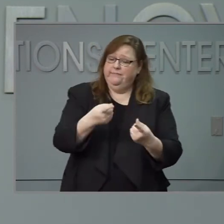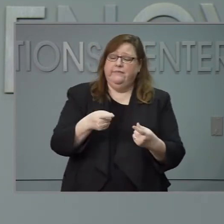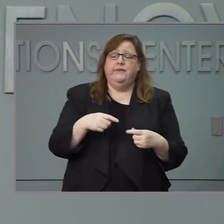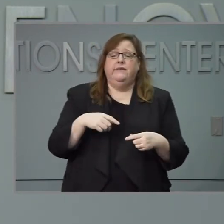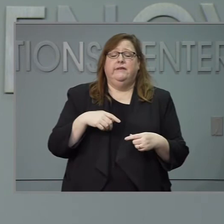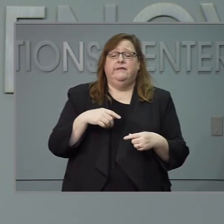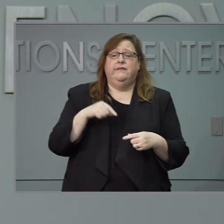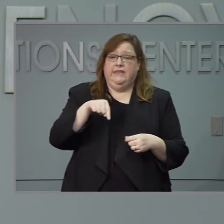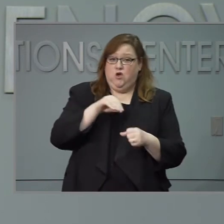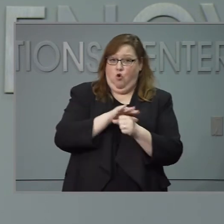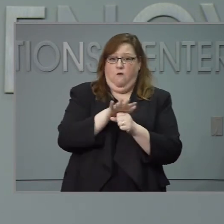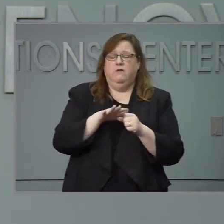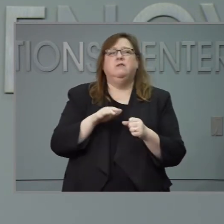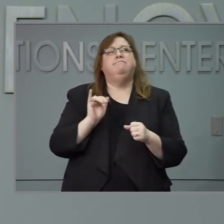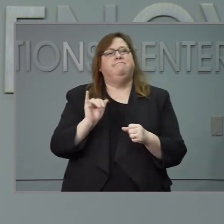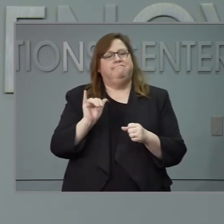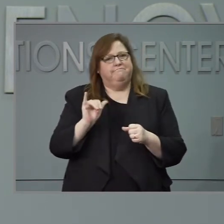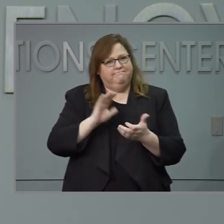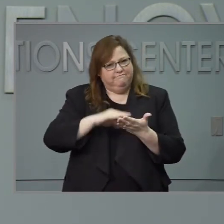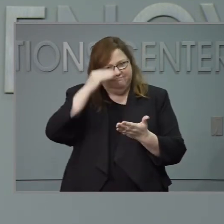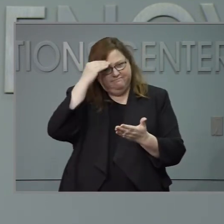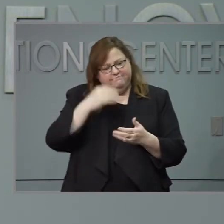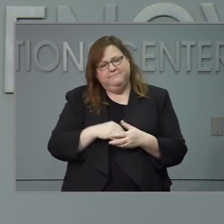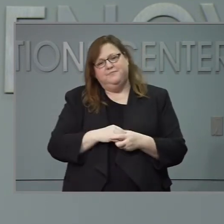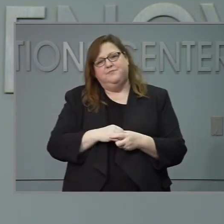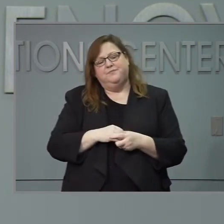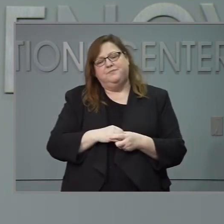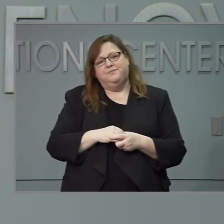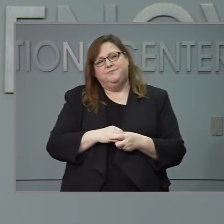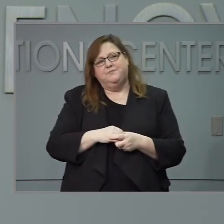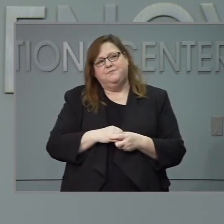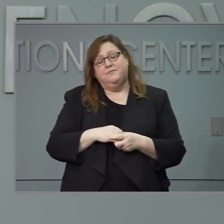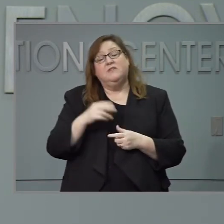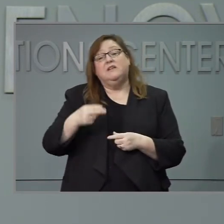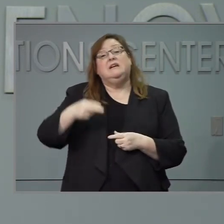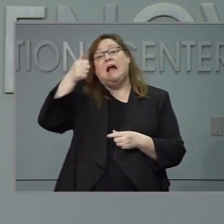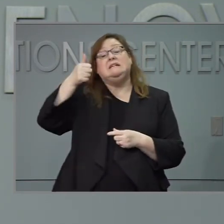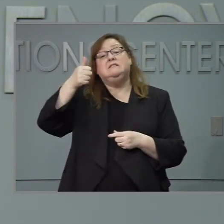NIÑOS NO APRENDEN NADA, SE CONECTAN A LA CLASE, PERO LOS